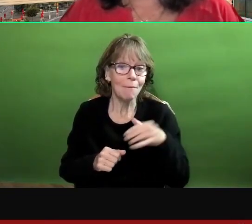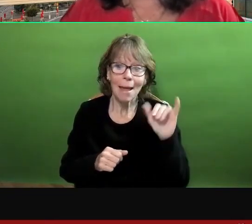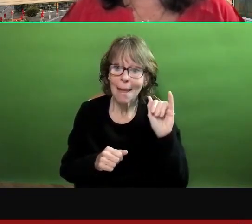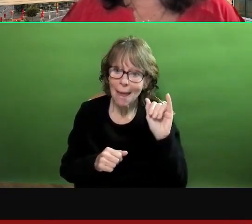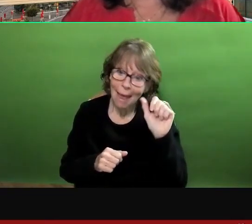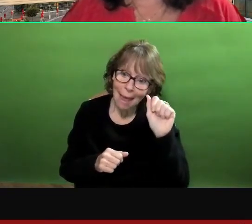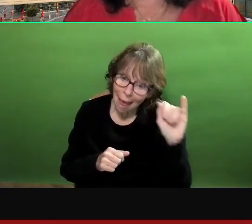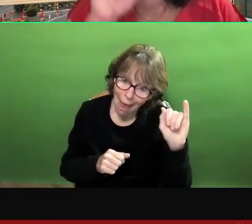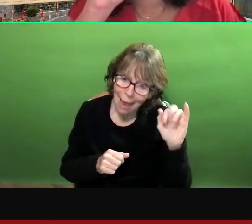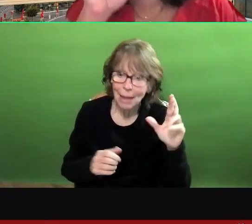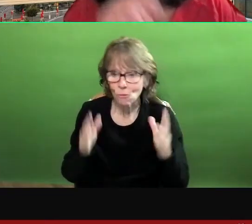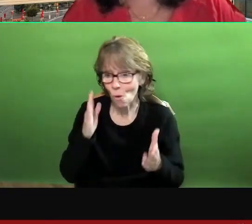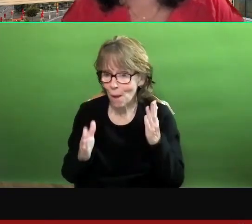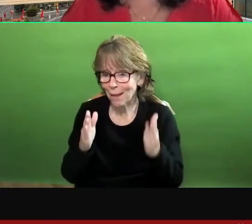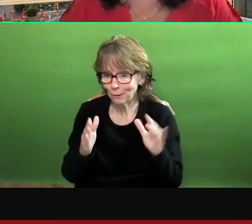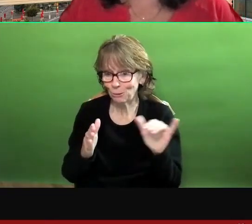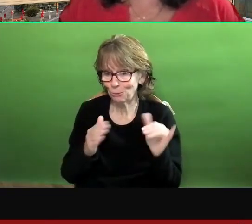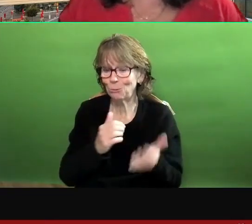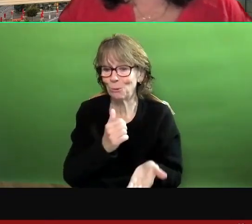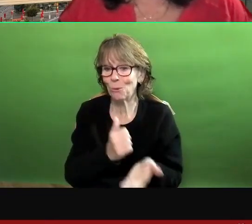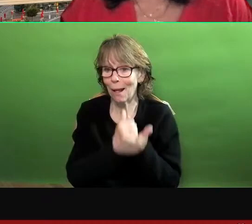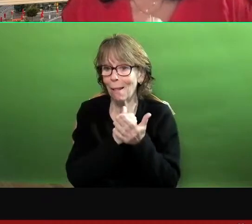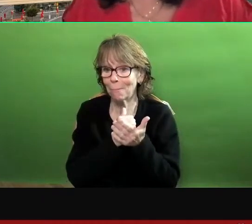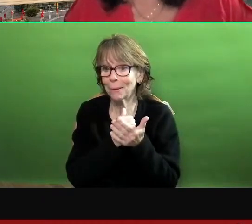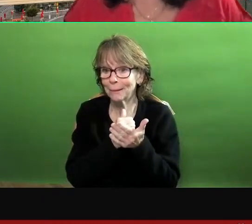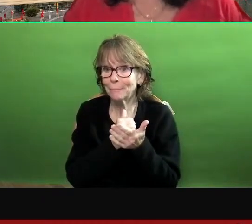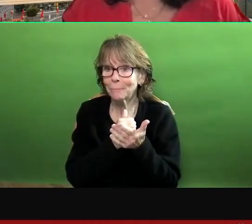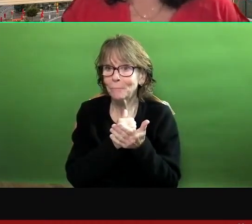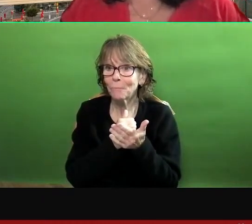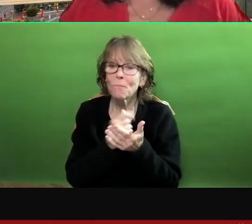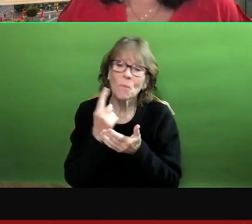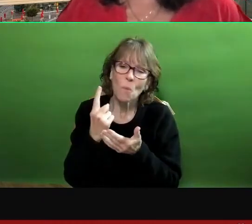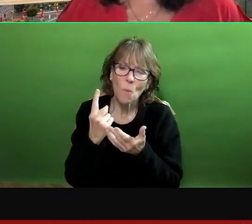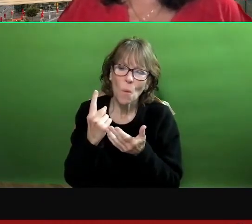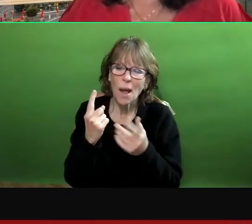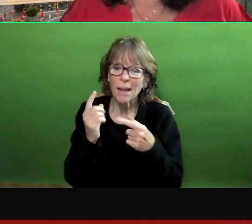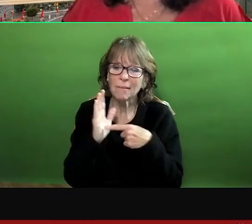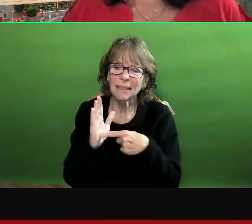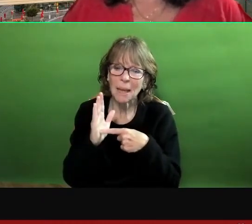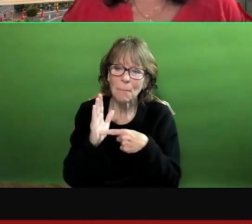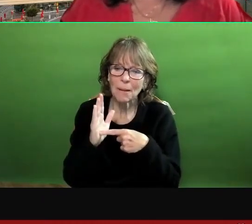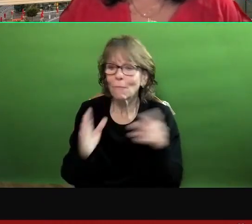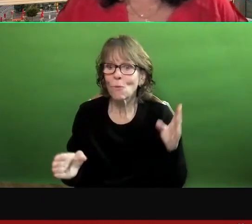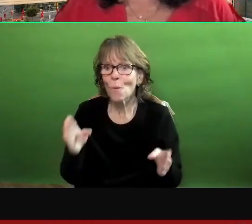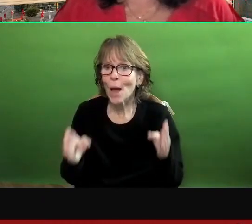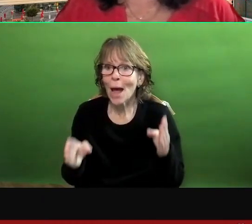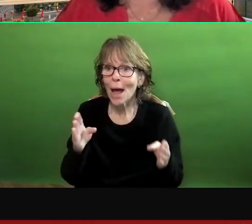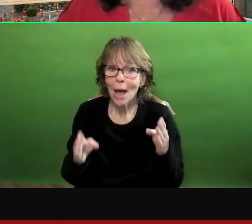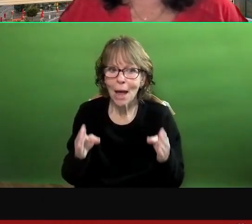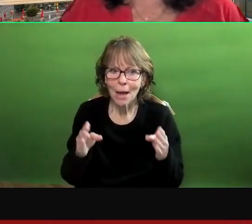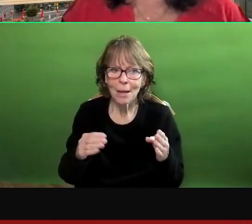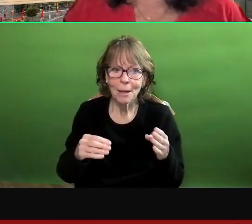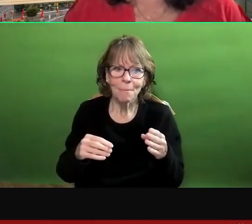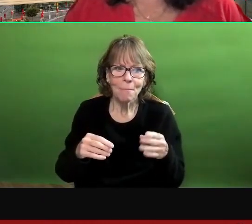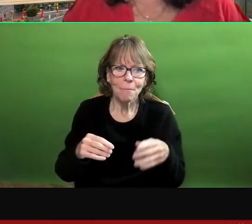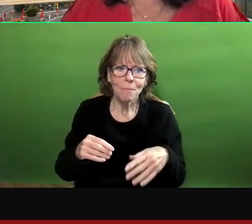developed. It's a well-known example for a robotic is Paro, which is a harp seal.